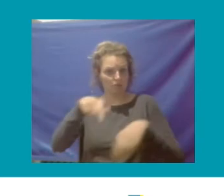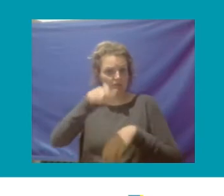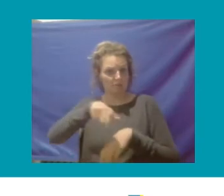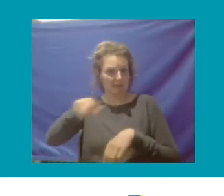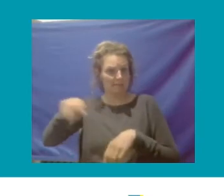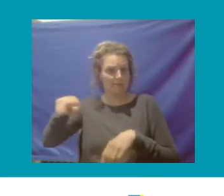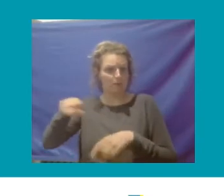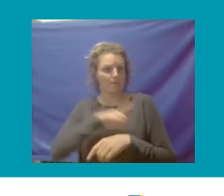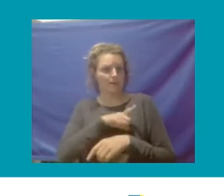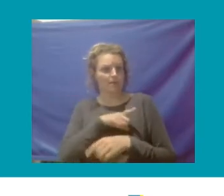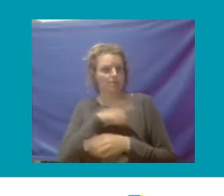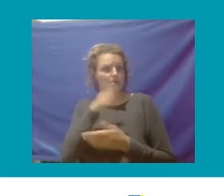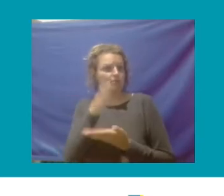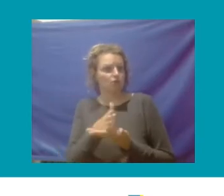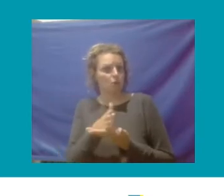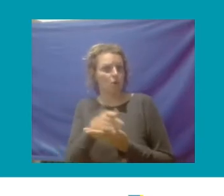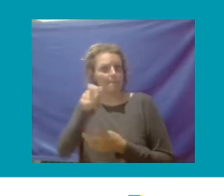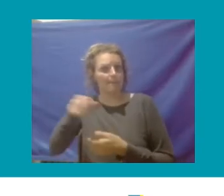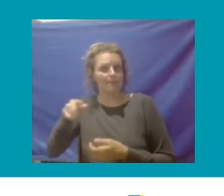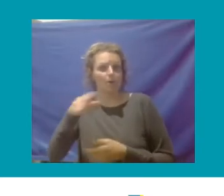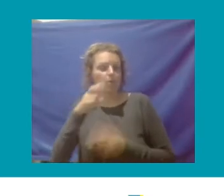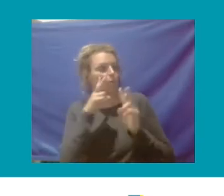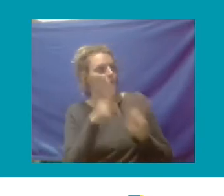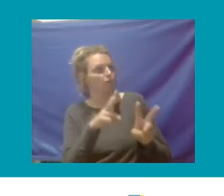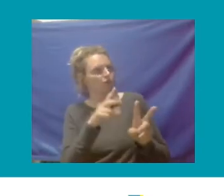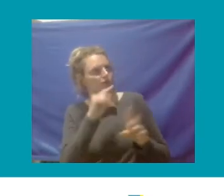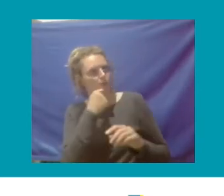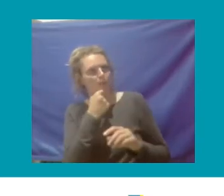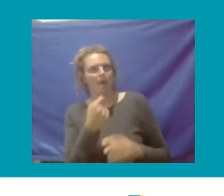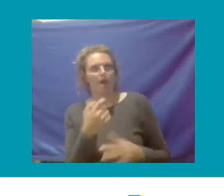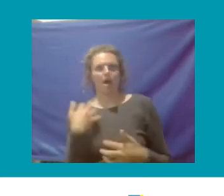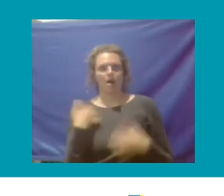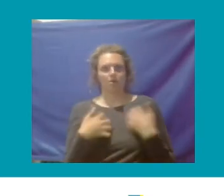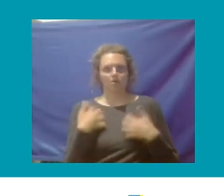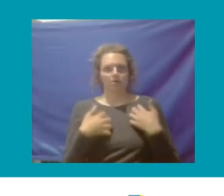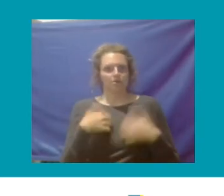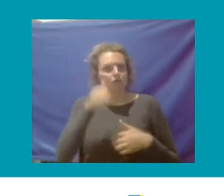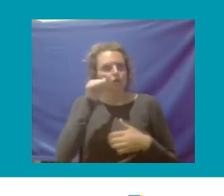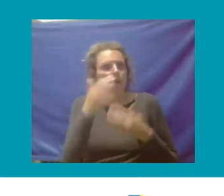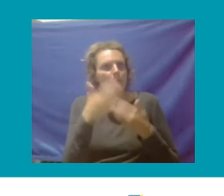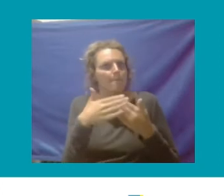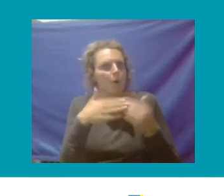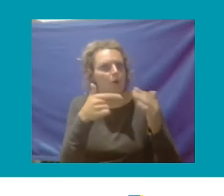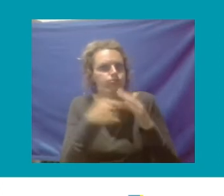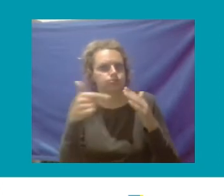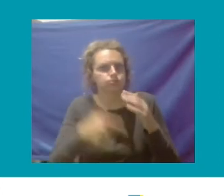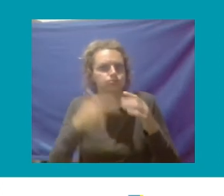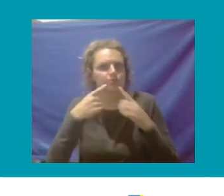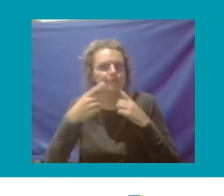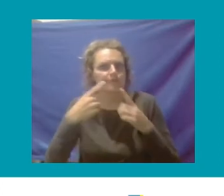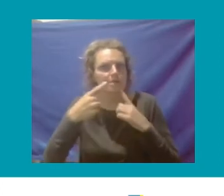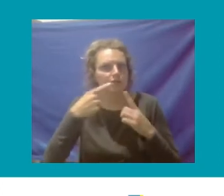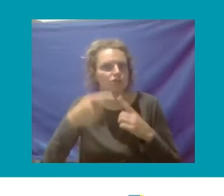keen to know more about this? Or maybe partner up and go alongside